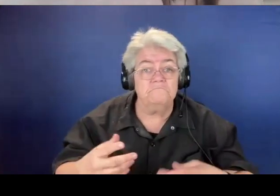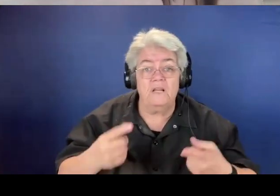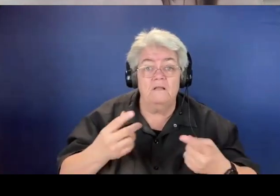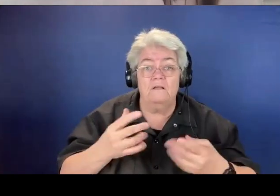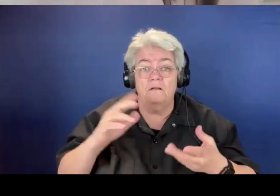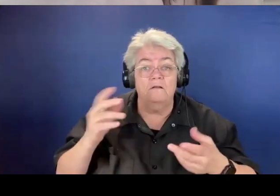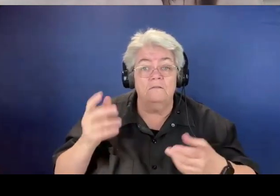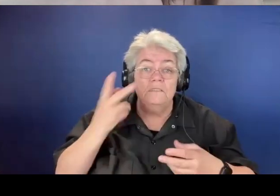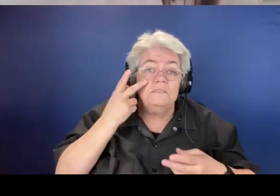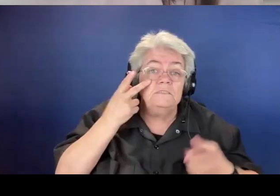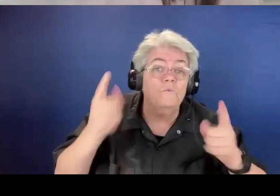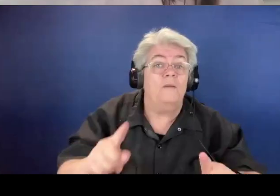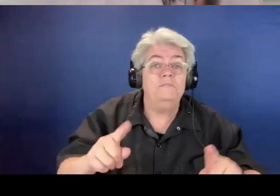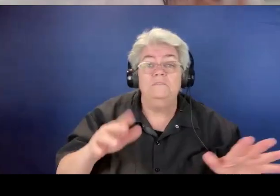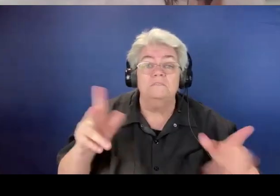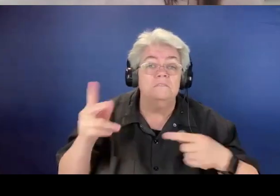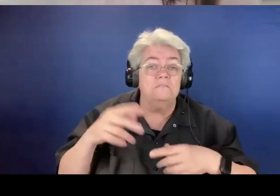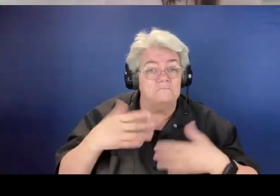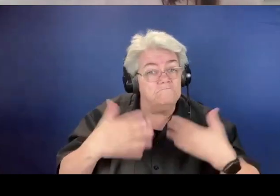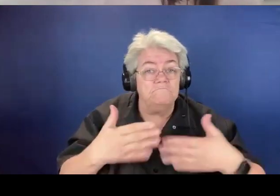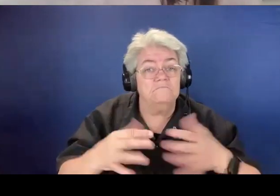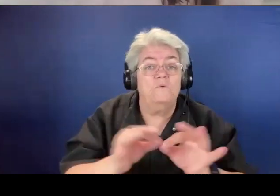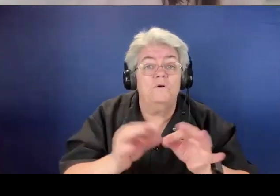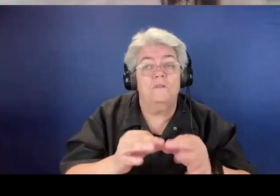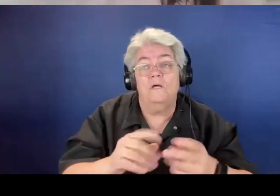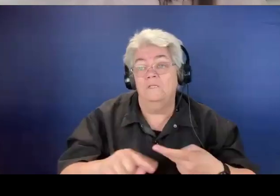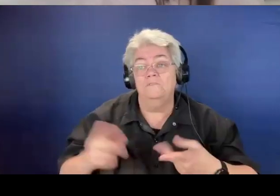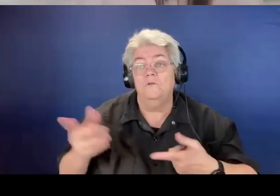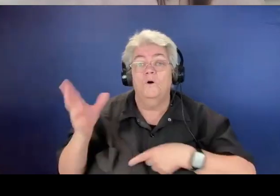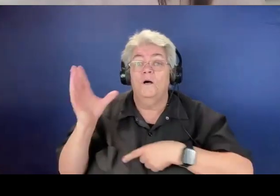So, it can impact the way a parent perceives their relationship with their